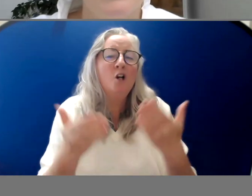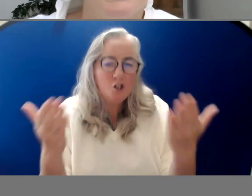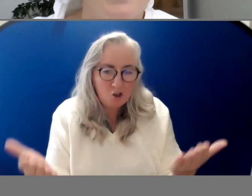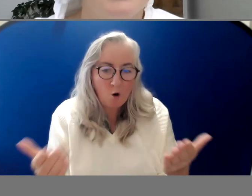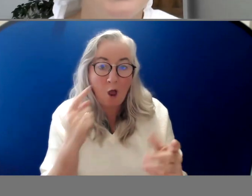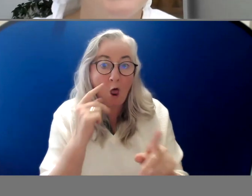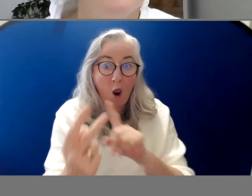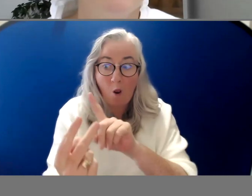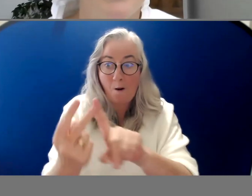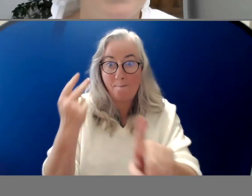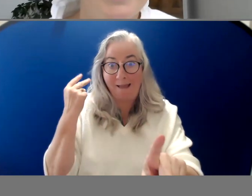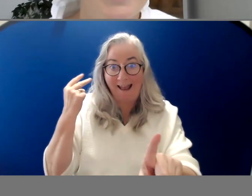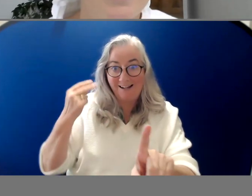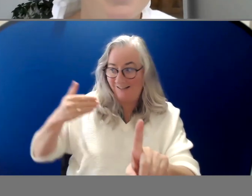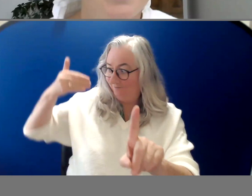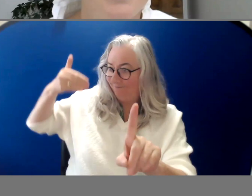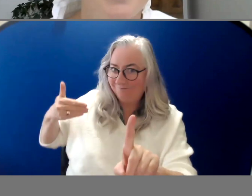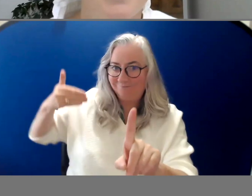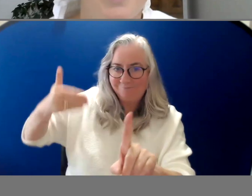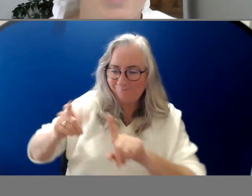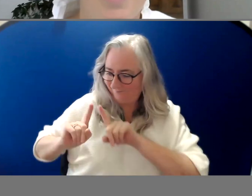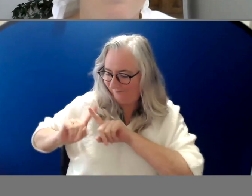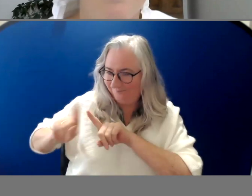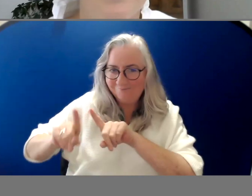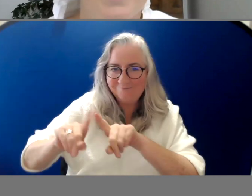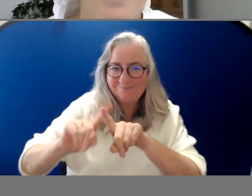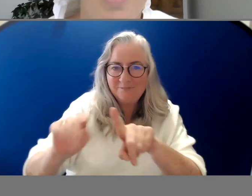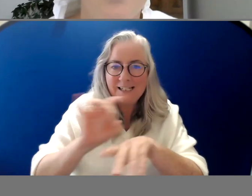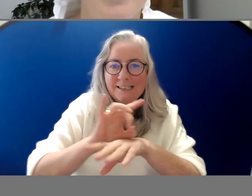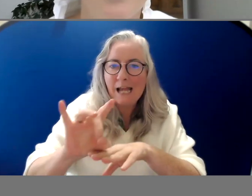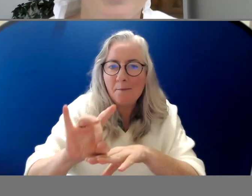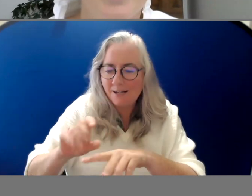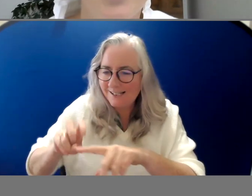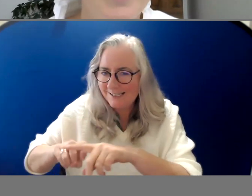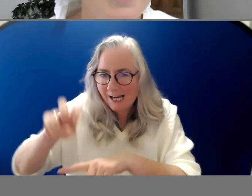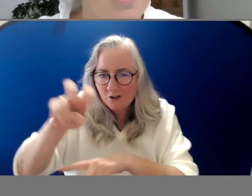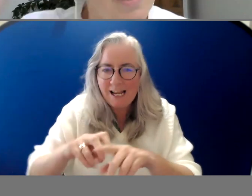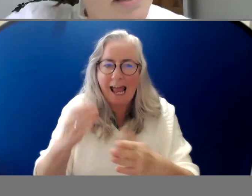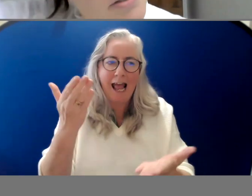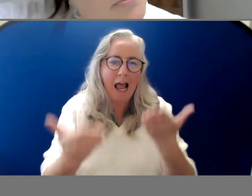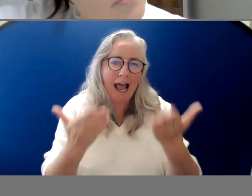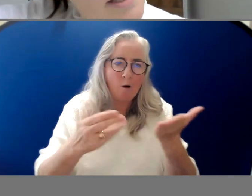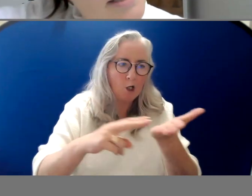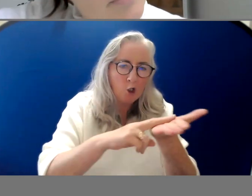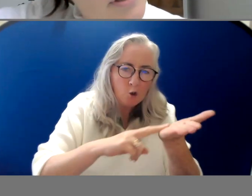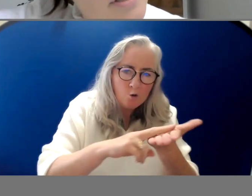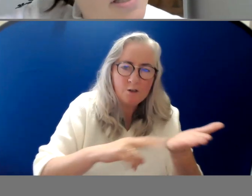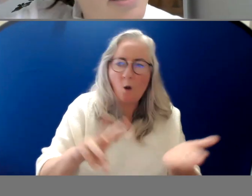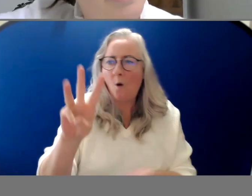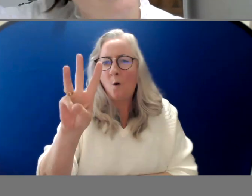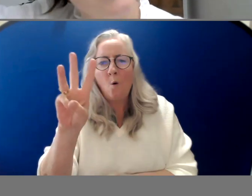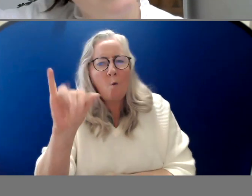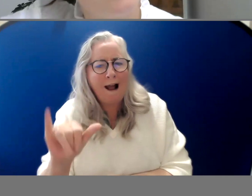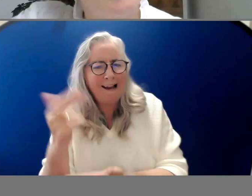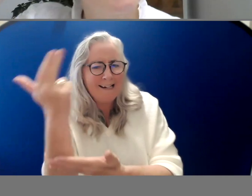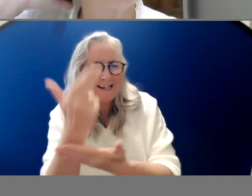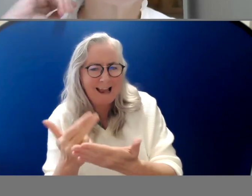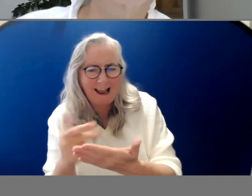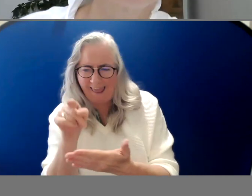back at various stairs and how they were used and why they were designed in the way that they were